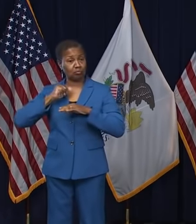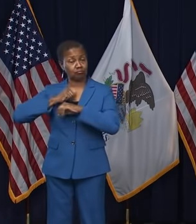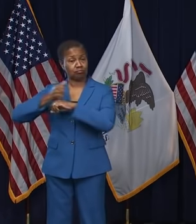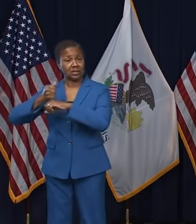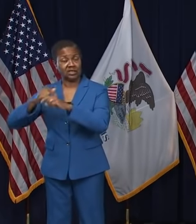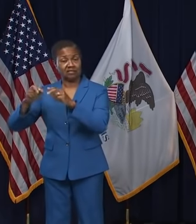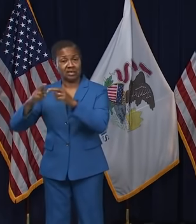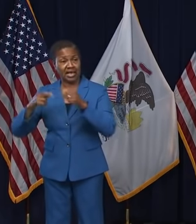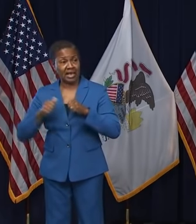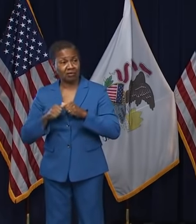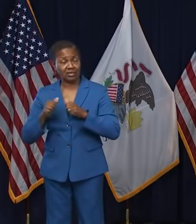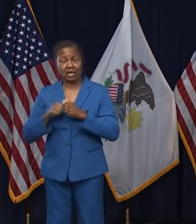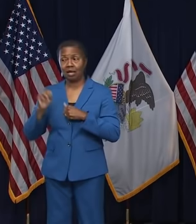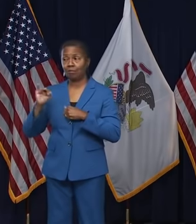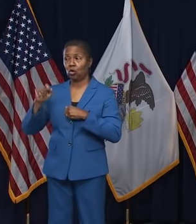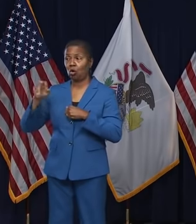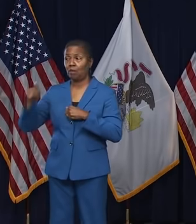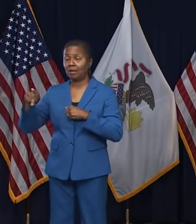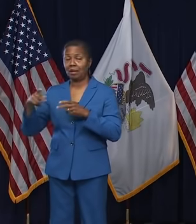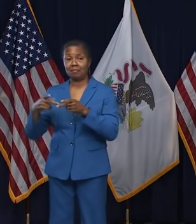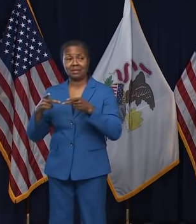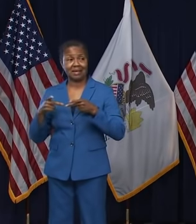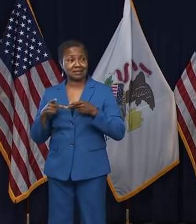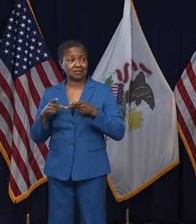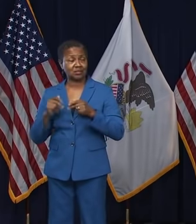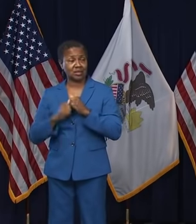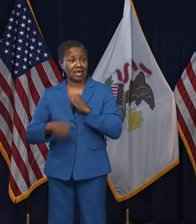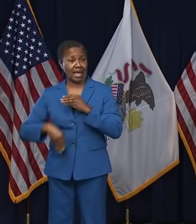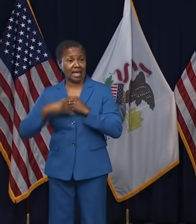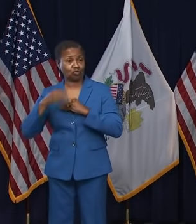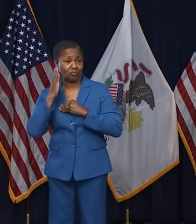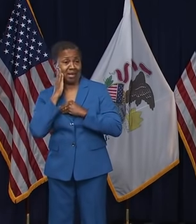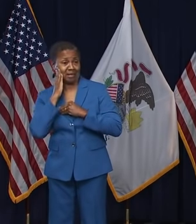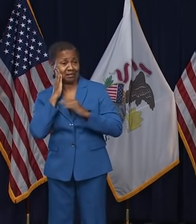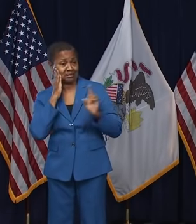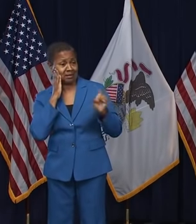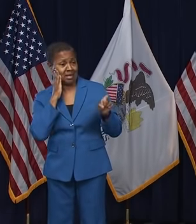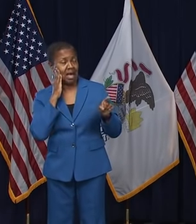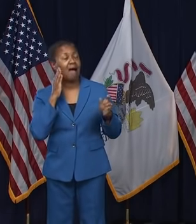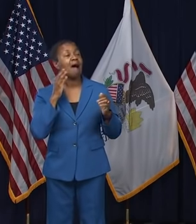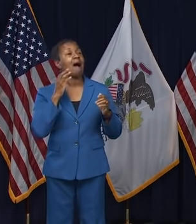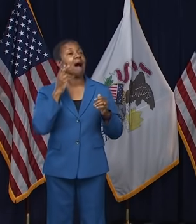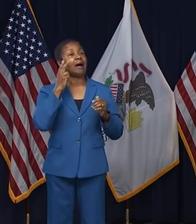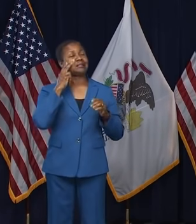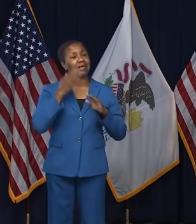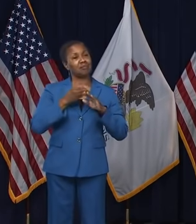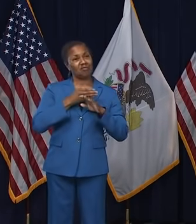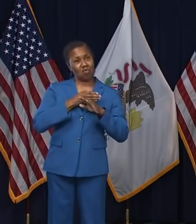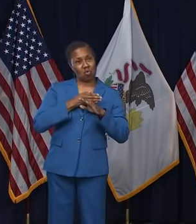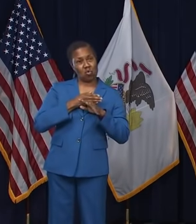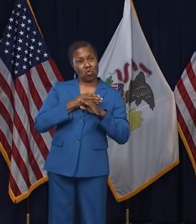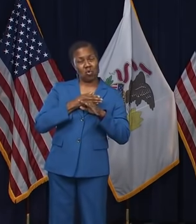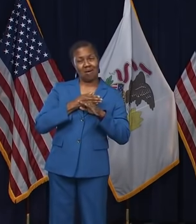where the National Guard recall